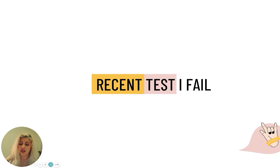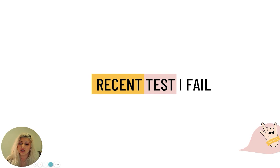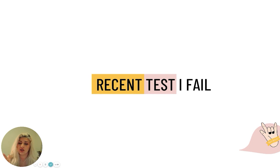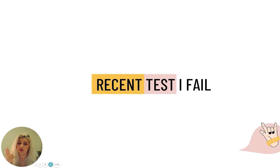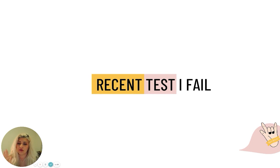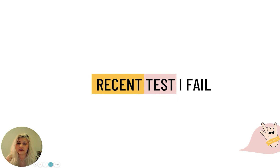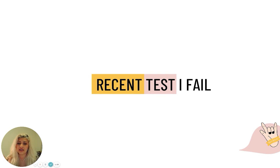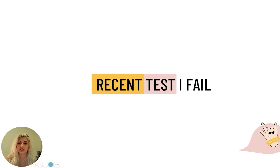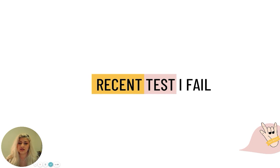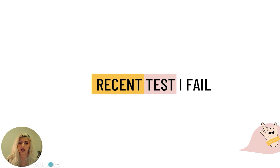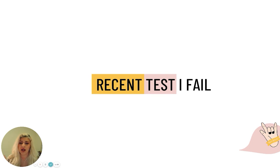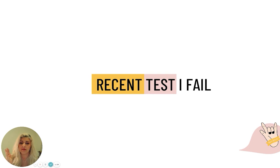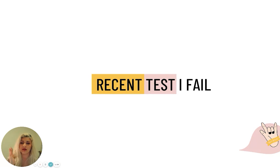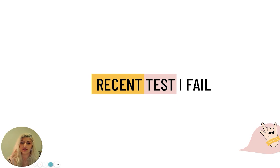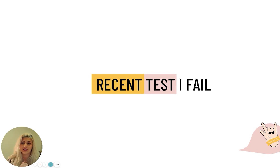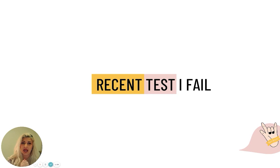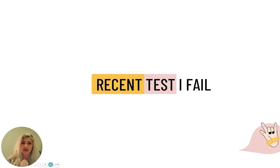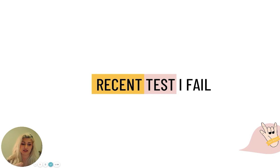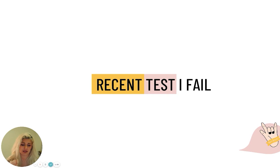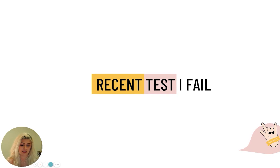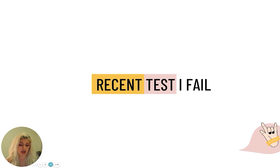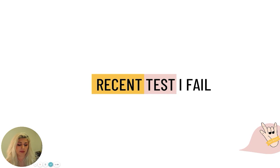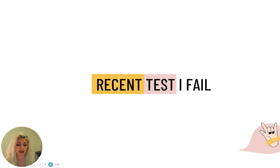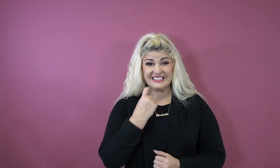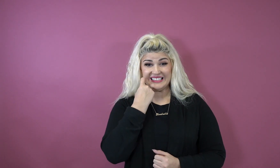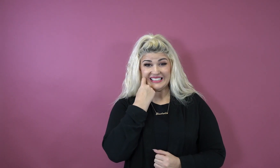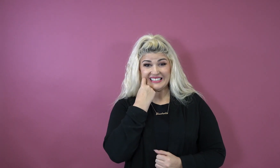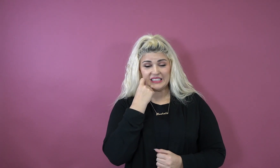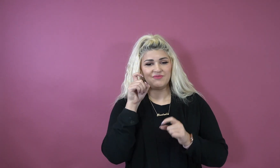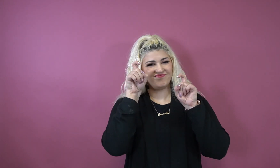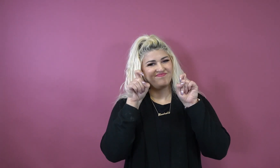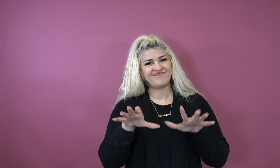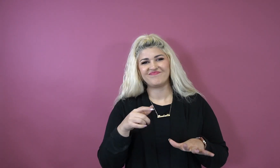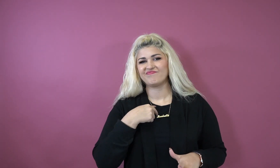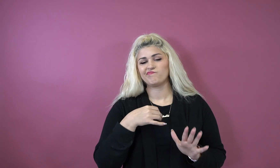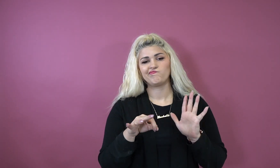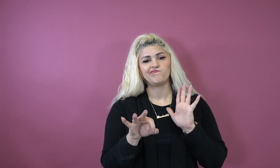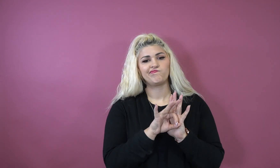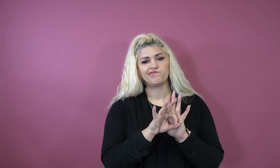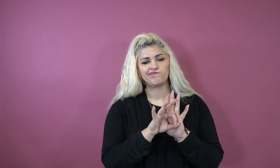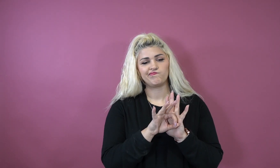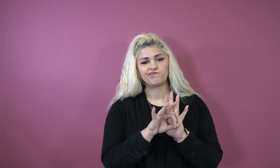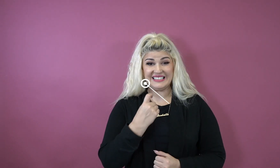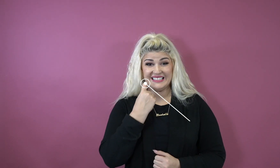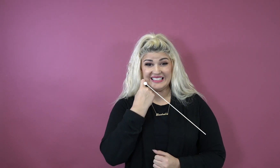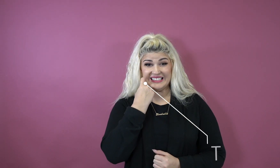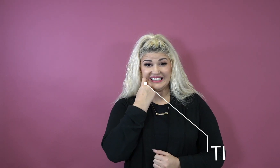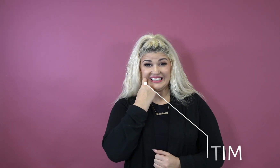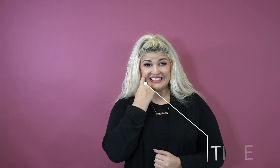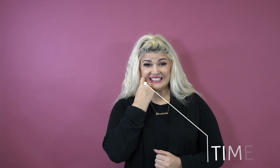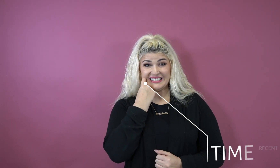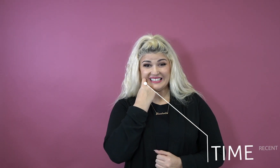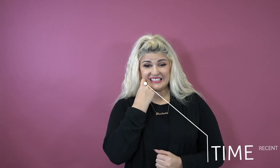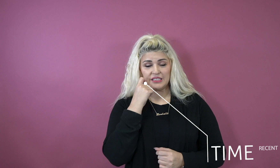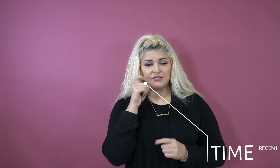but this fs means finger spell, so this means soon, and then I'm gonna finger spell Jane, Jane, okay?